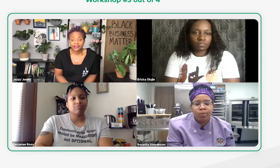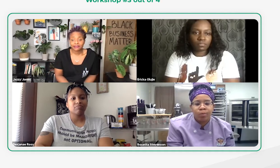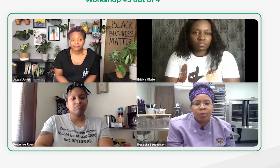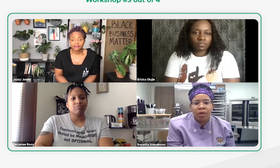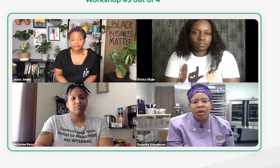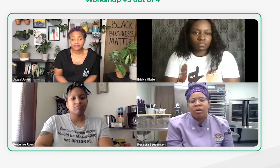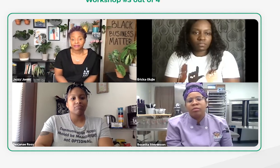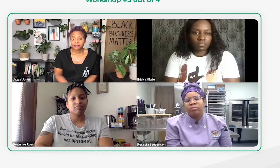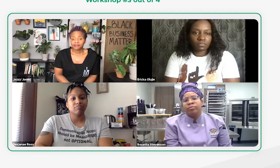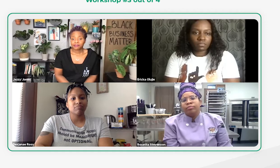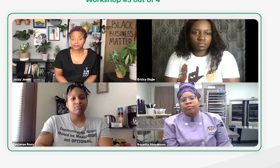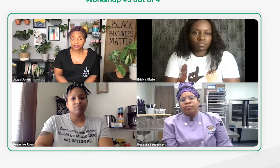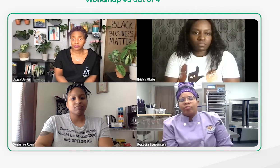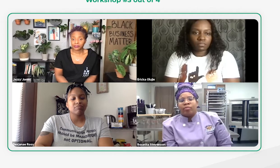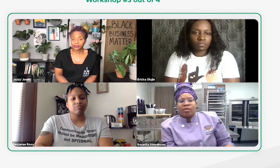Do you have any resources that you would like to mention?